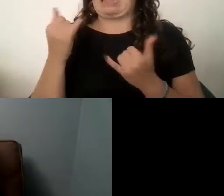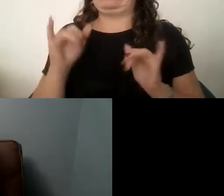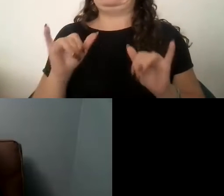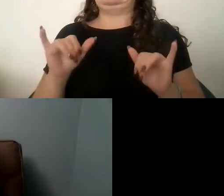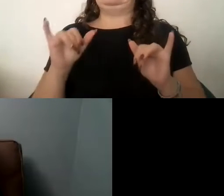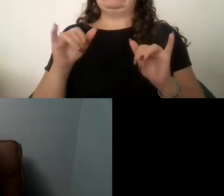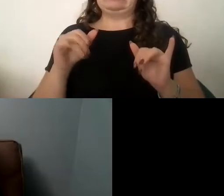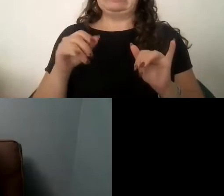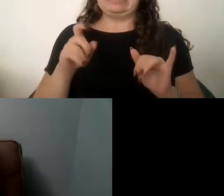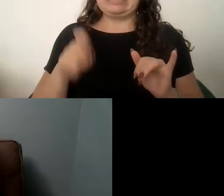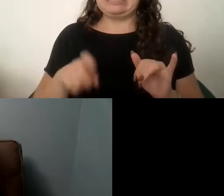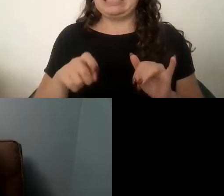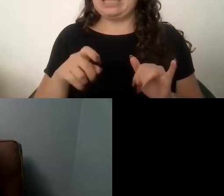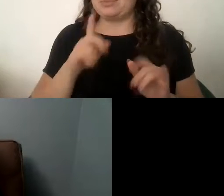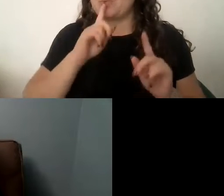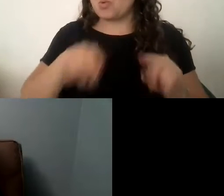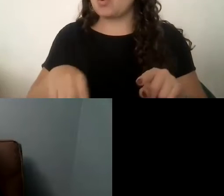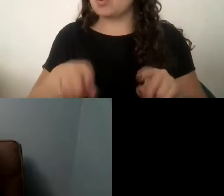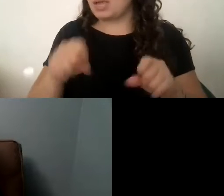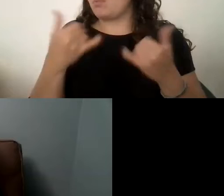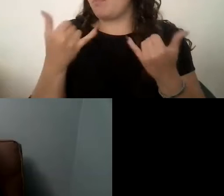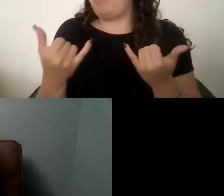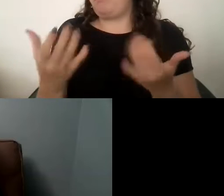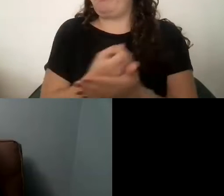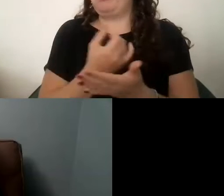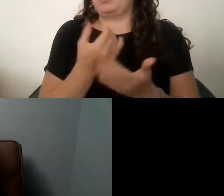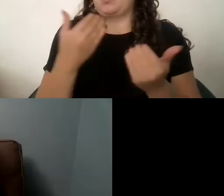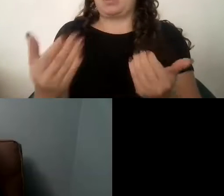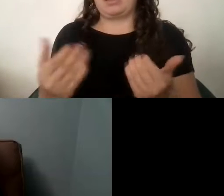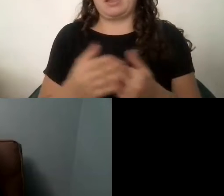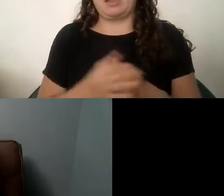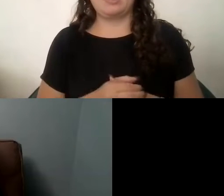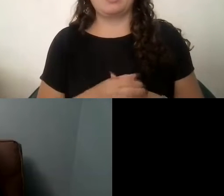do that, that's okay. Just go ahead and do it. I would also suggest or reiterate that it would